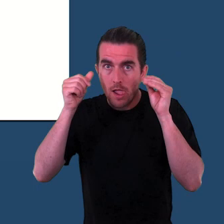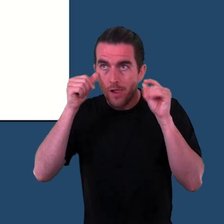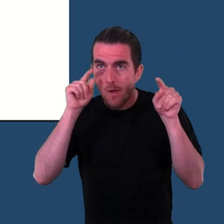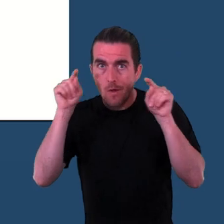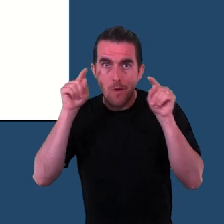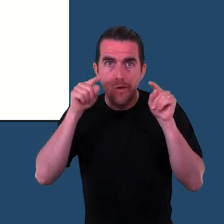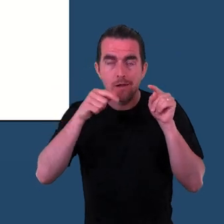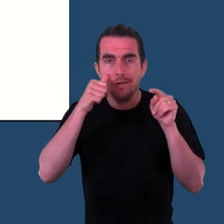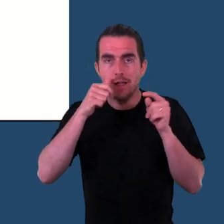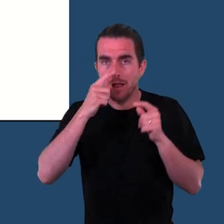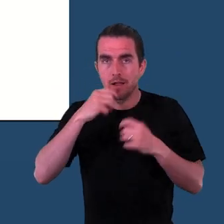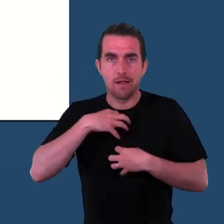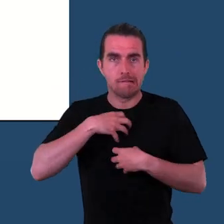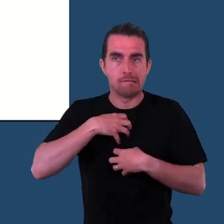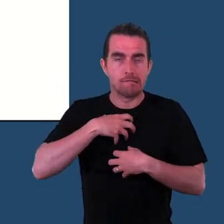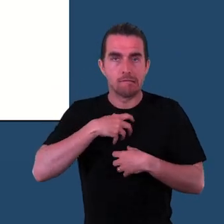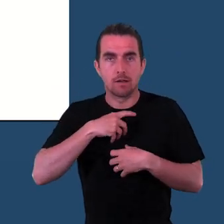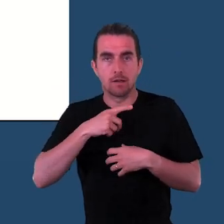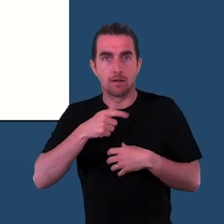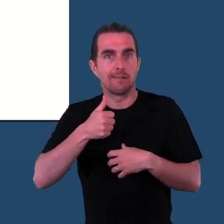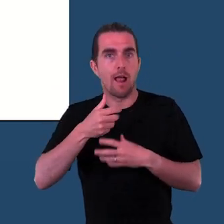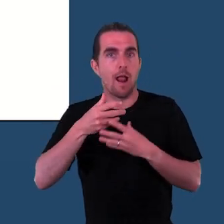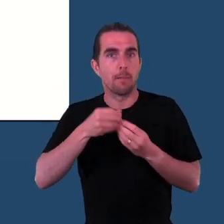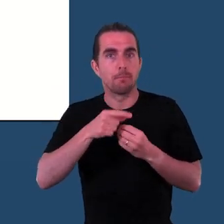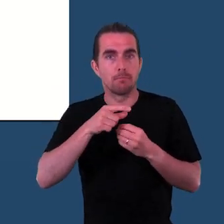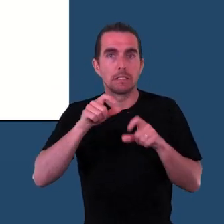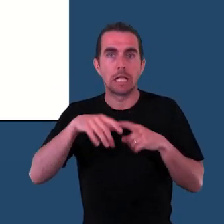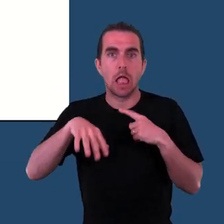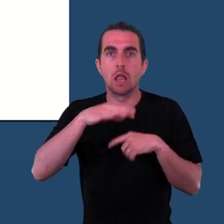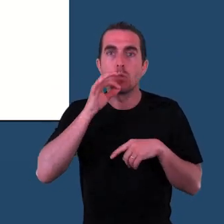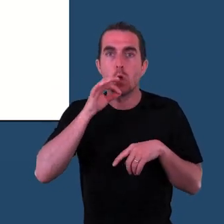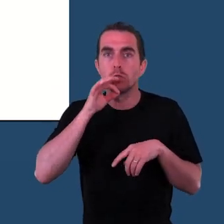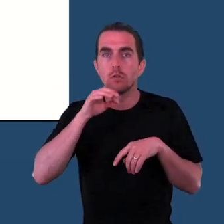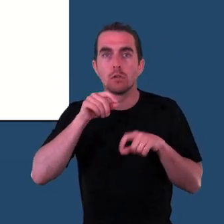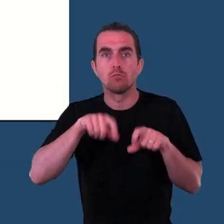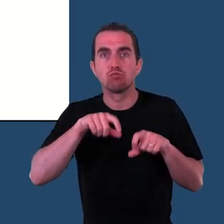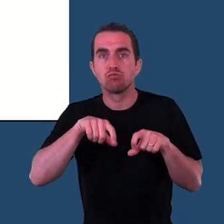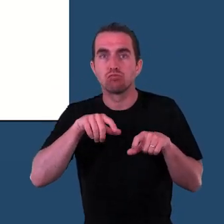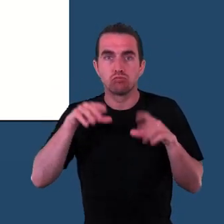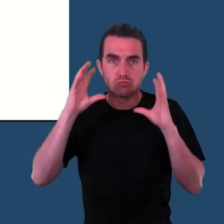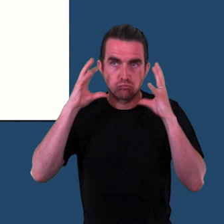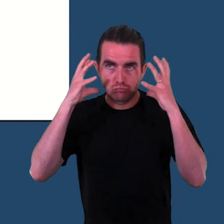So, adaptations for helping them in those freshwater environments.